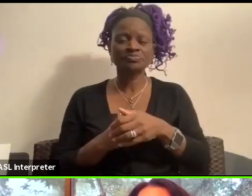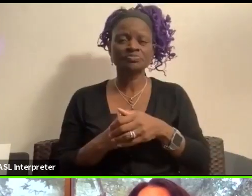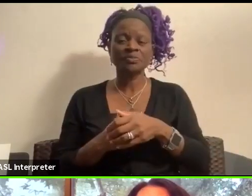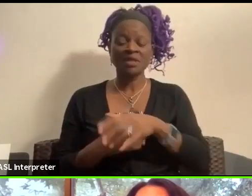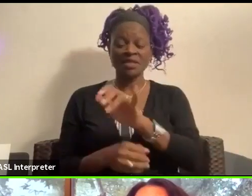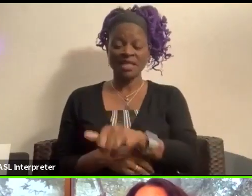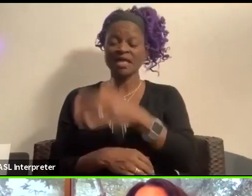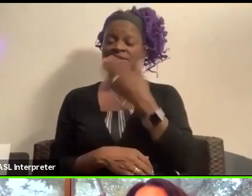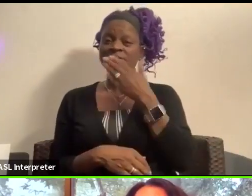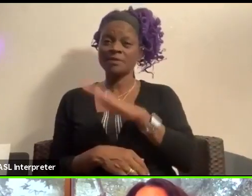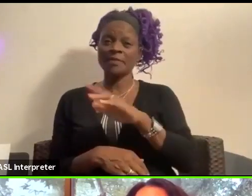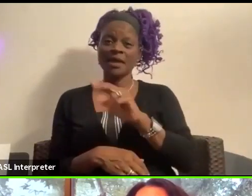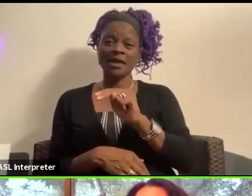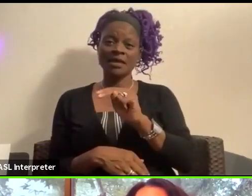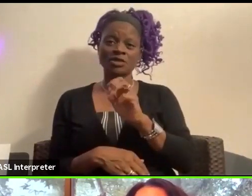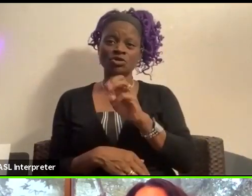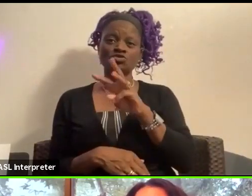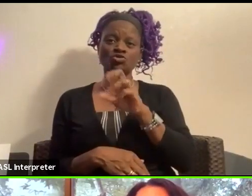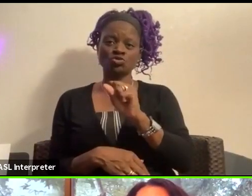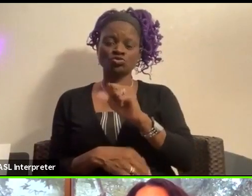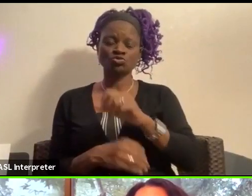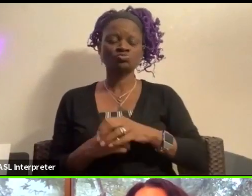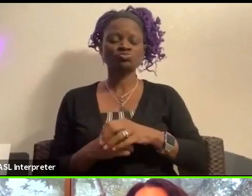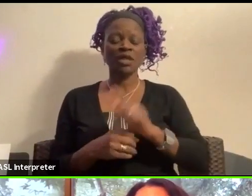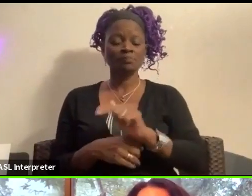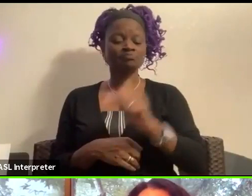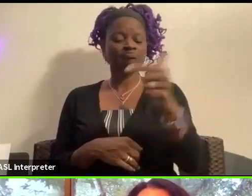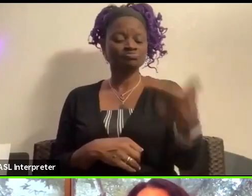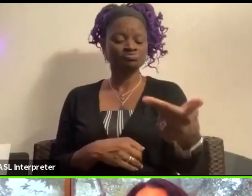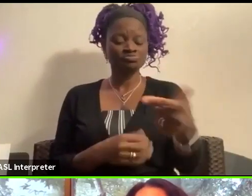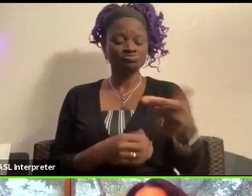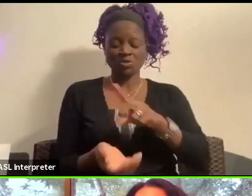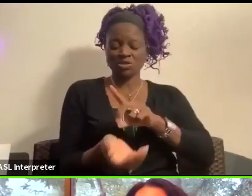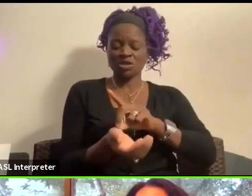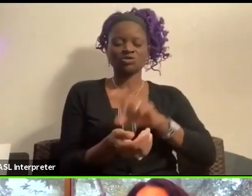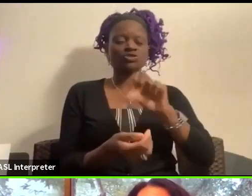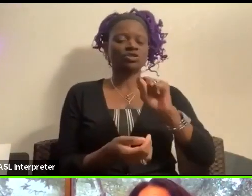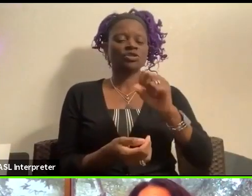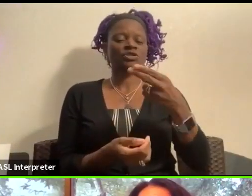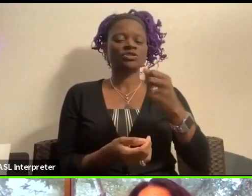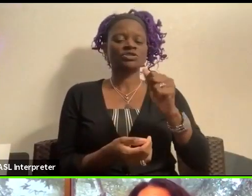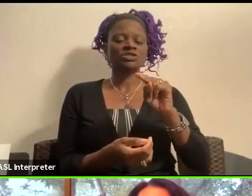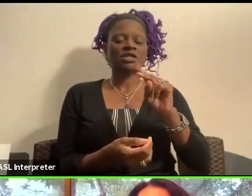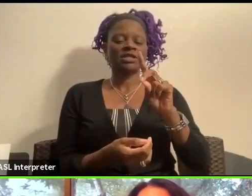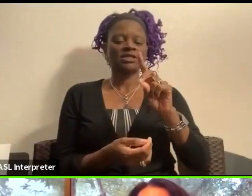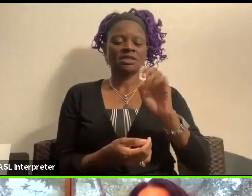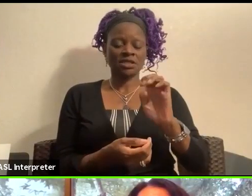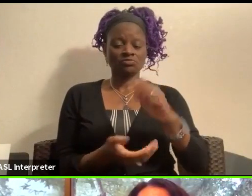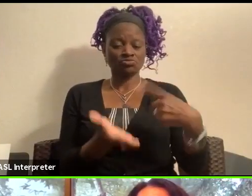Now turned over Evacuación day to get to share the good news about our vaccination rollout.